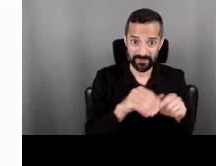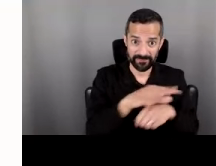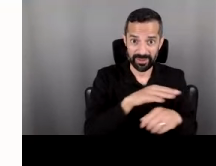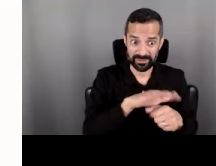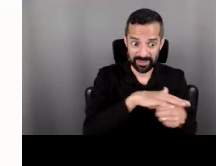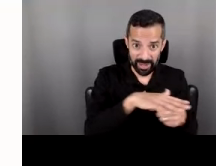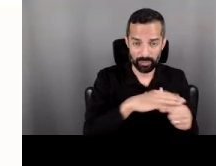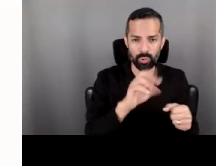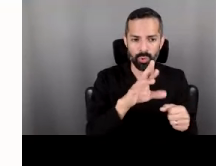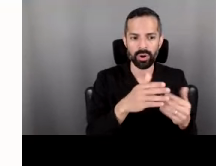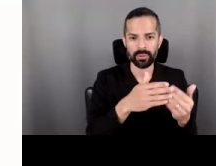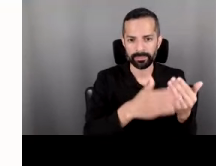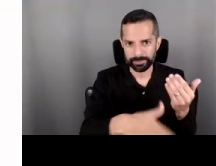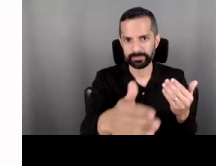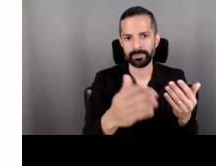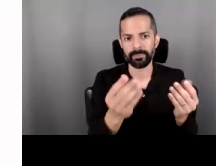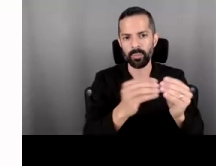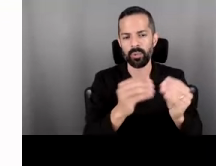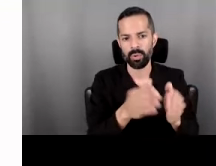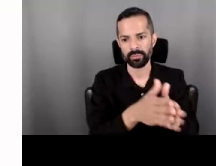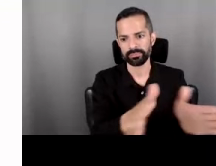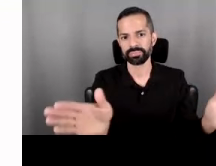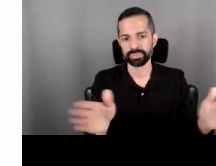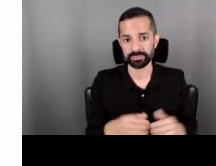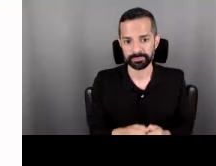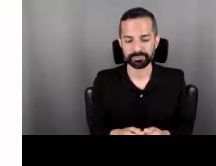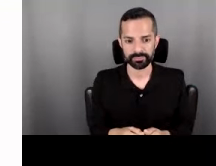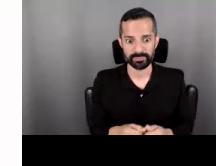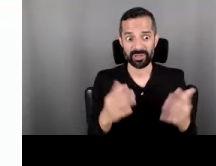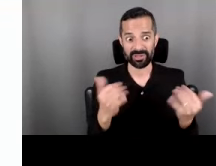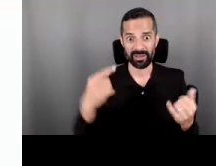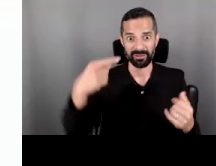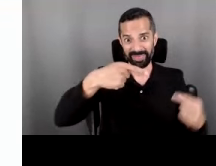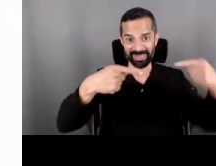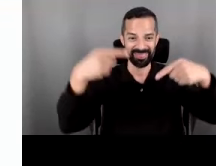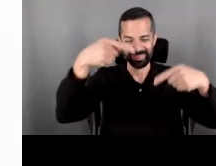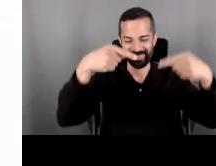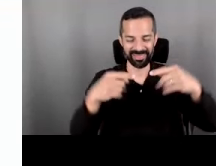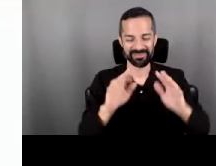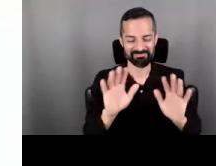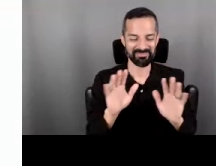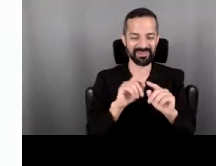Then in this section here I noticed slides getting a little busy, but we're trying to just show how it builds.